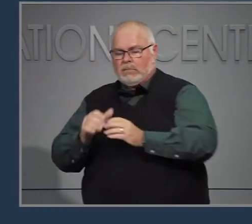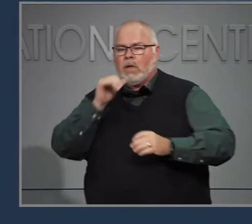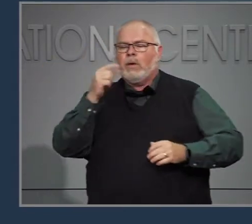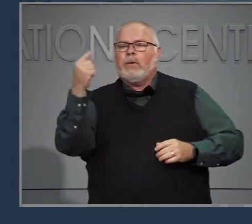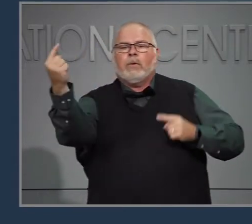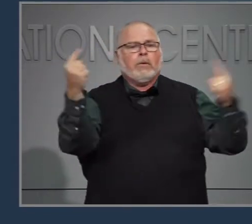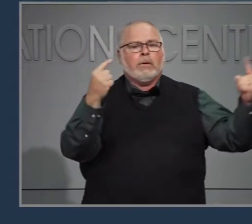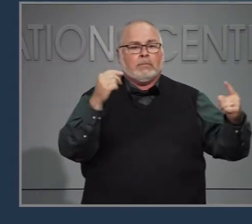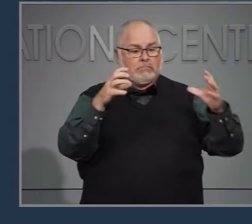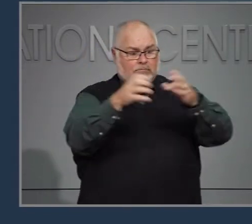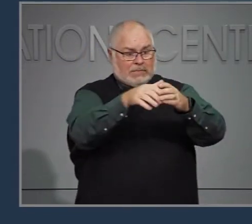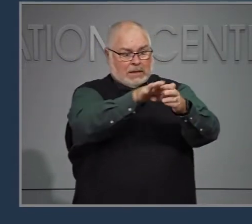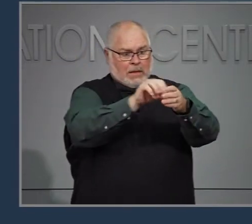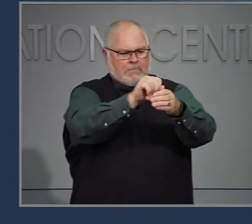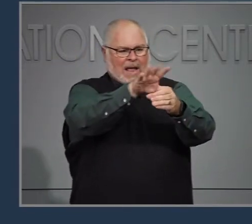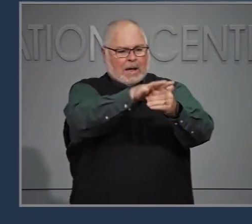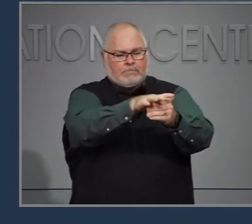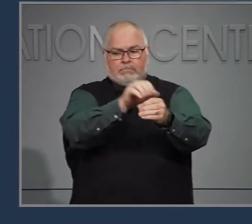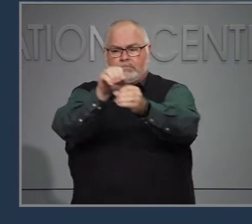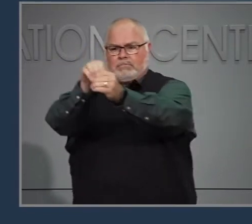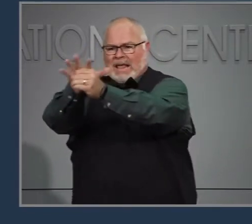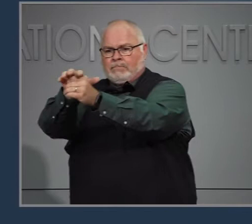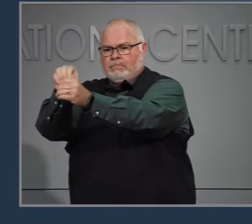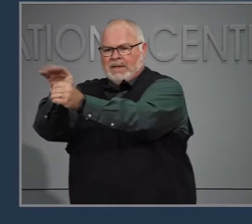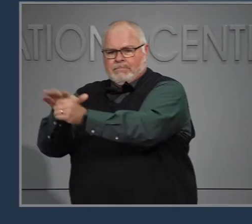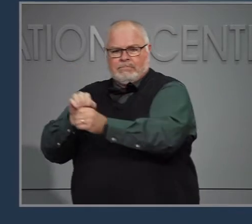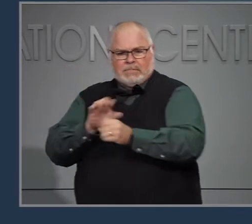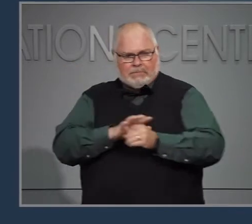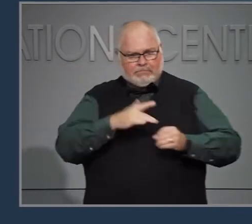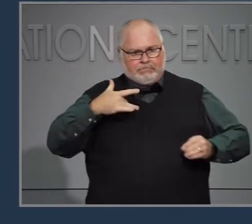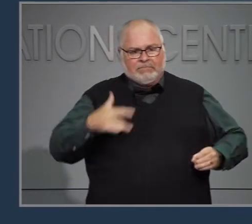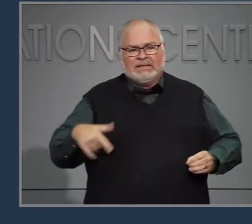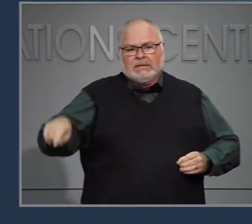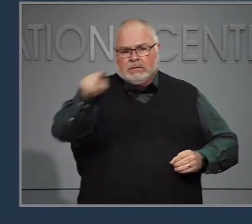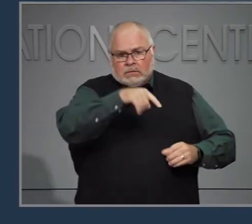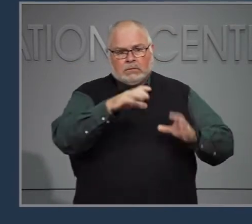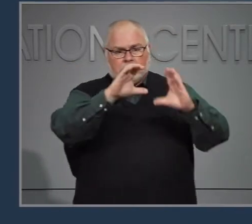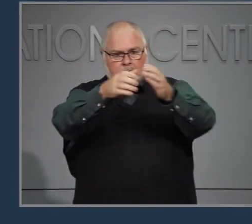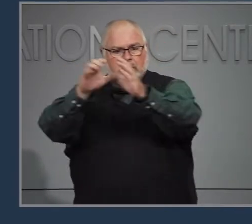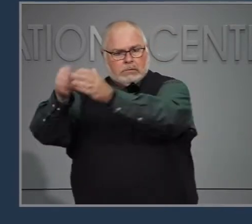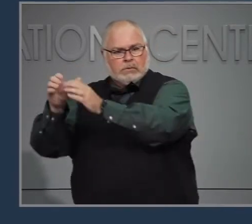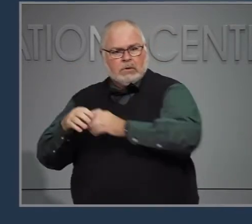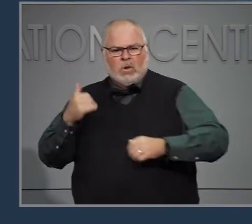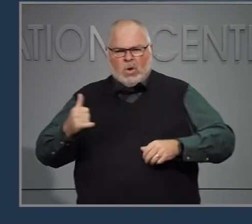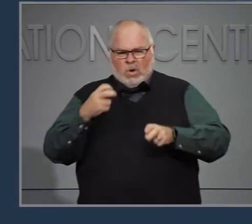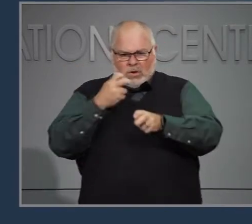THE COMMUNAL NATURE OF NURSING HOME FACILITIES CAN MAKE IT DIFFICULT TO CONTROL